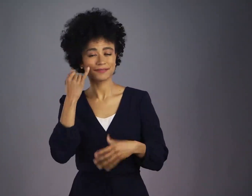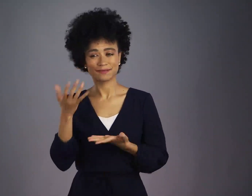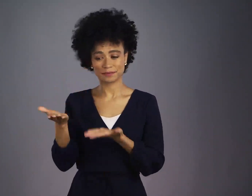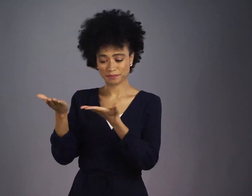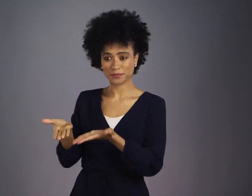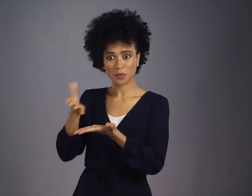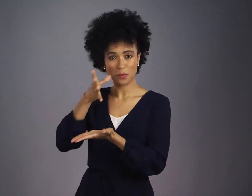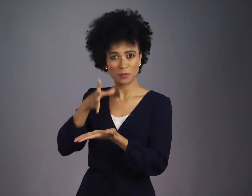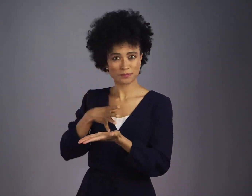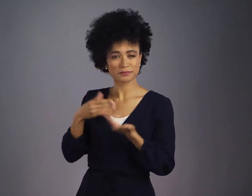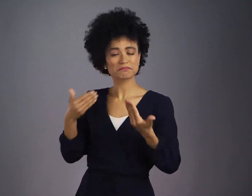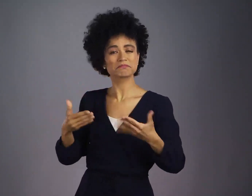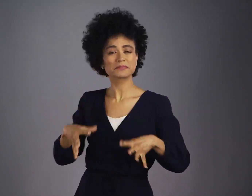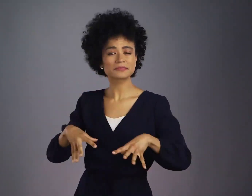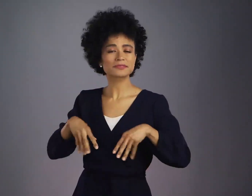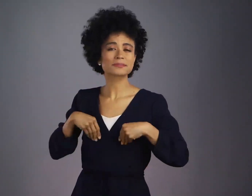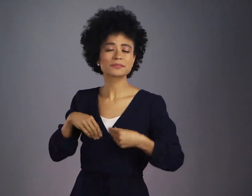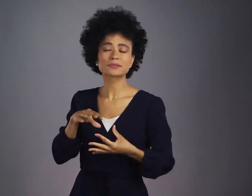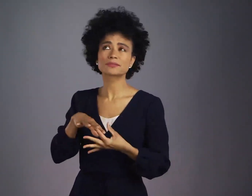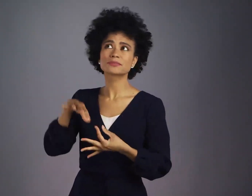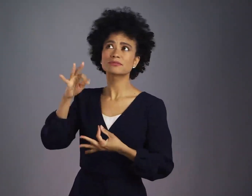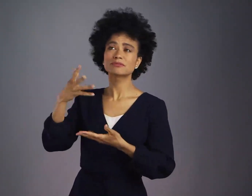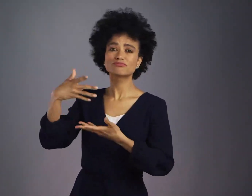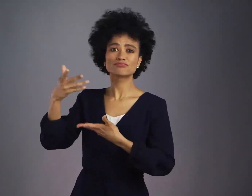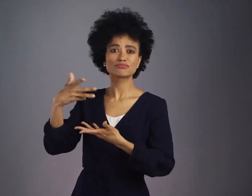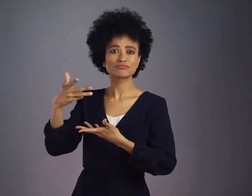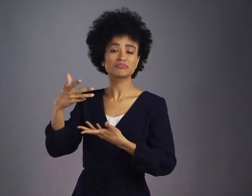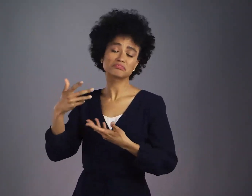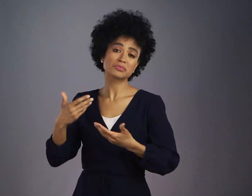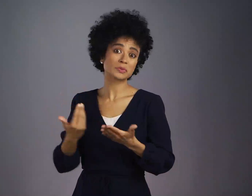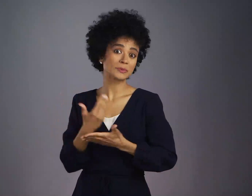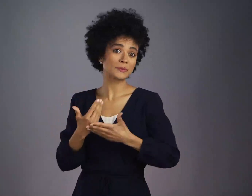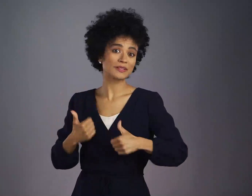If such women adopt a spiritual way of life their road will be smoother.